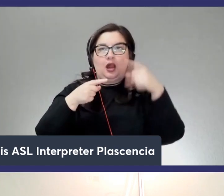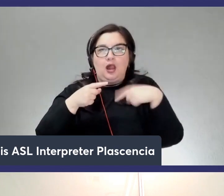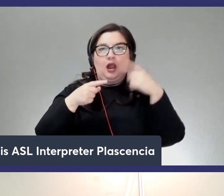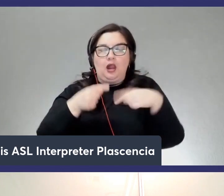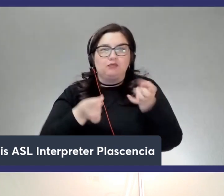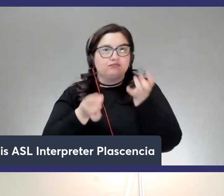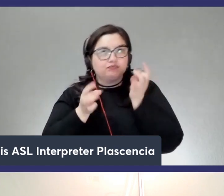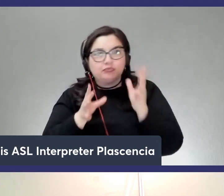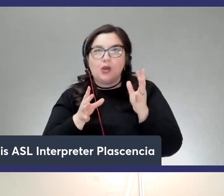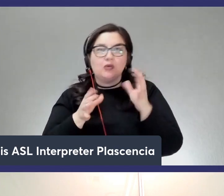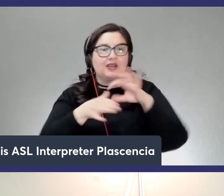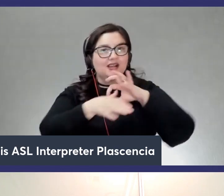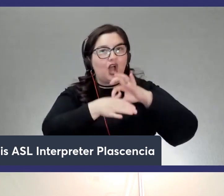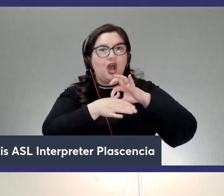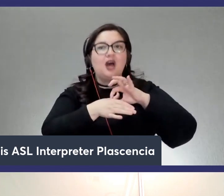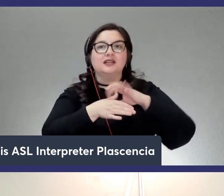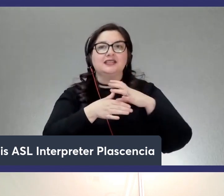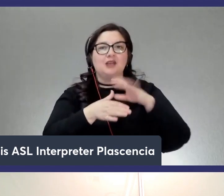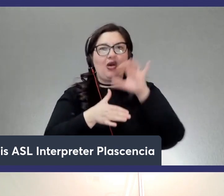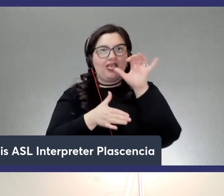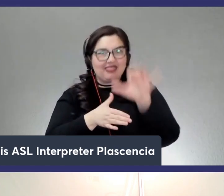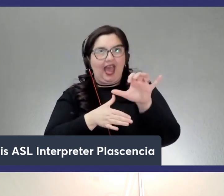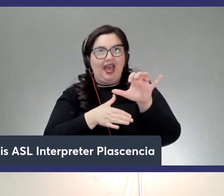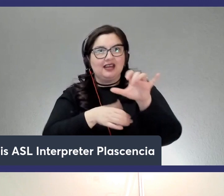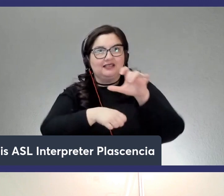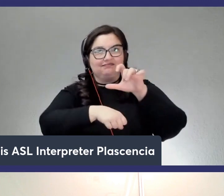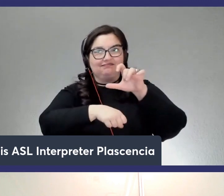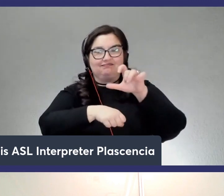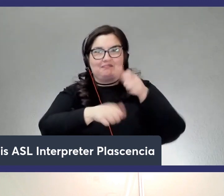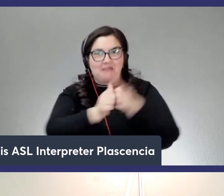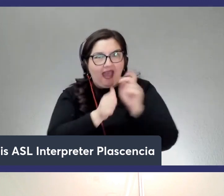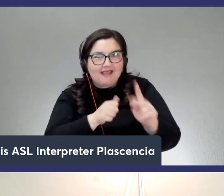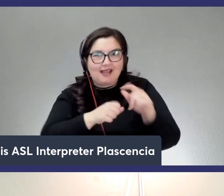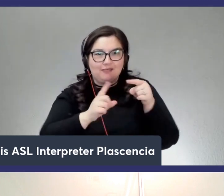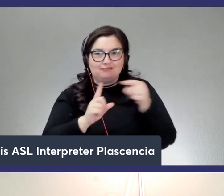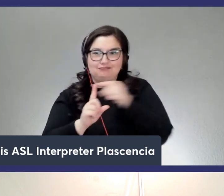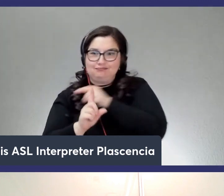So that point-in-time backup is not because you don't trust